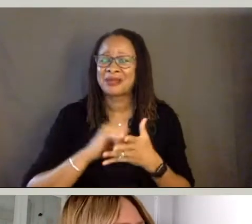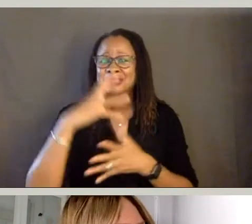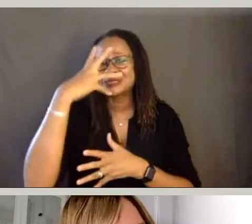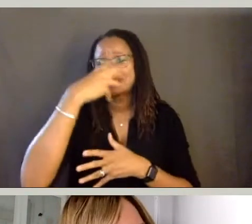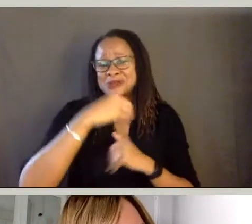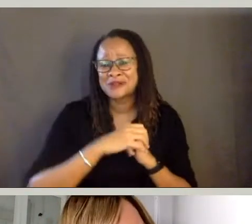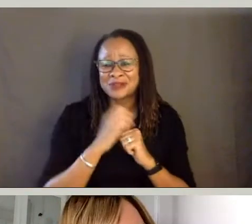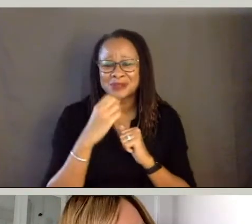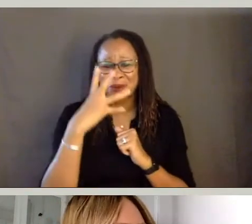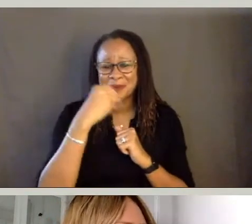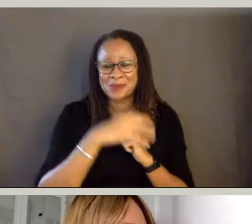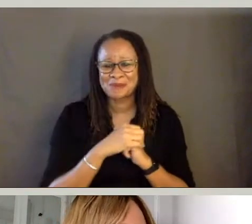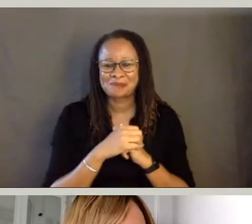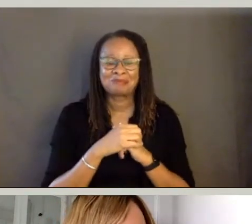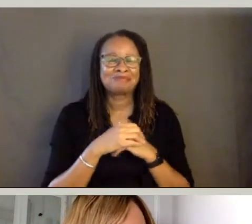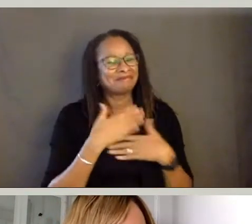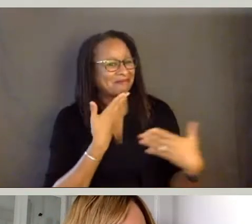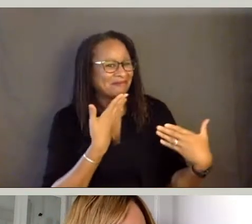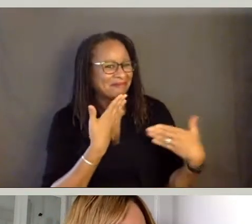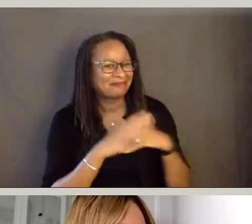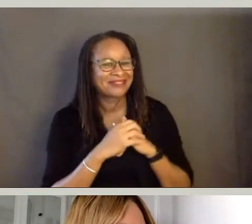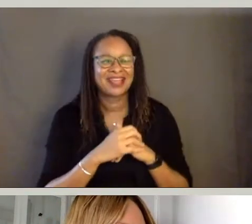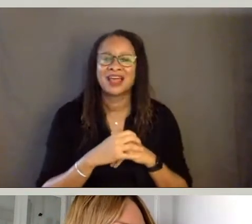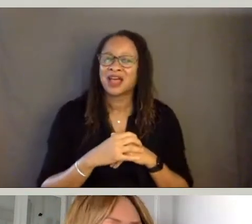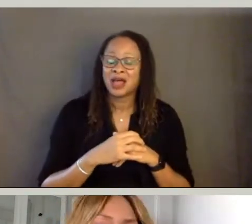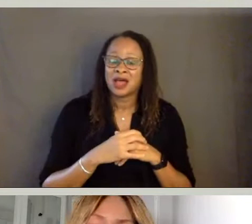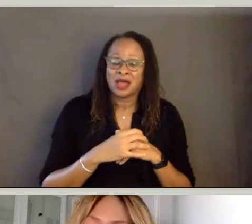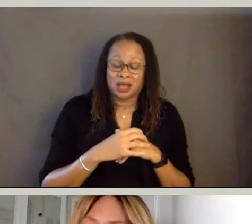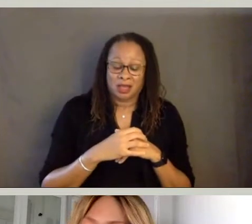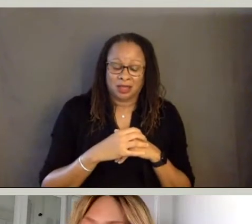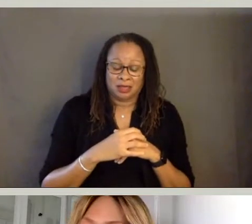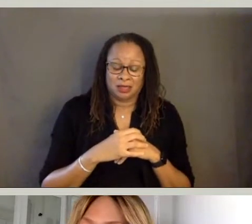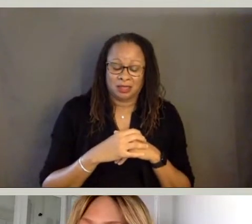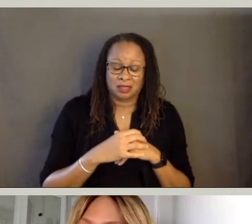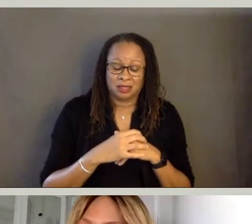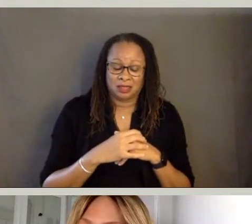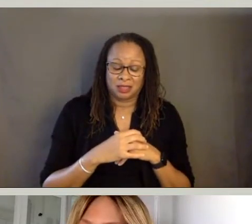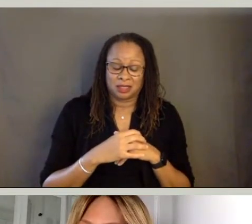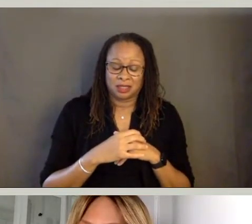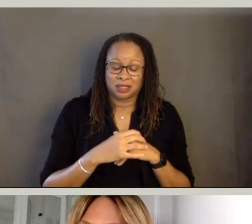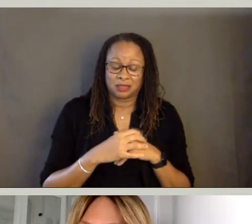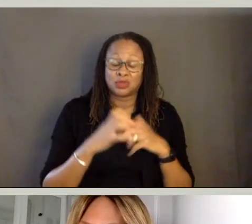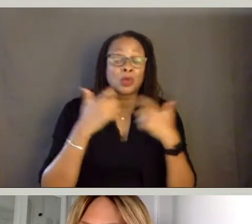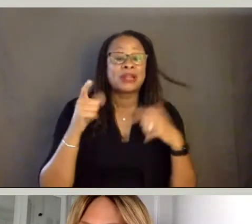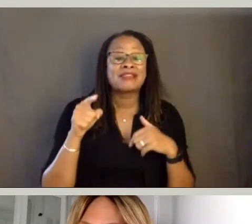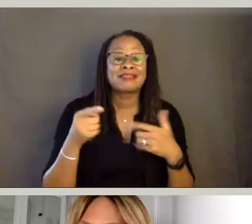There's so many things that you said, but I think one of the things you talked about